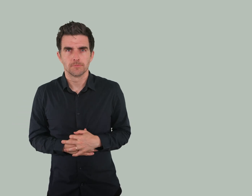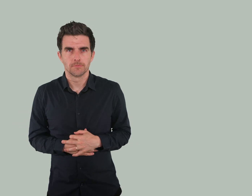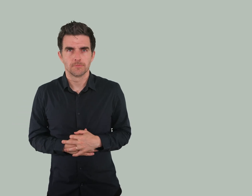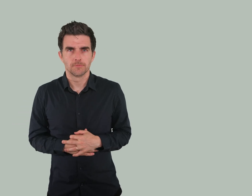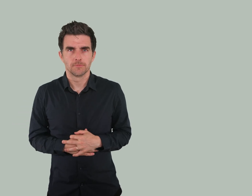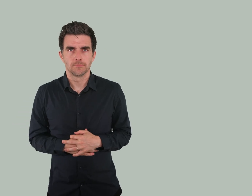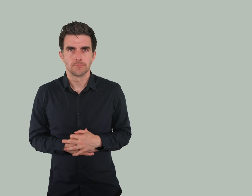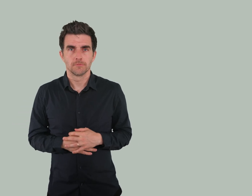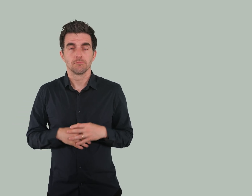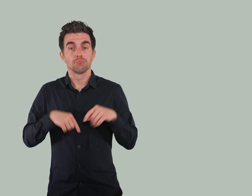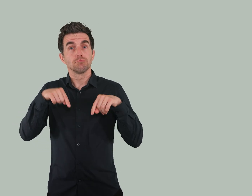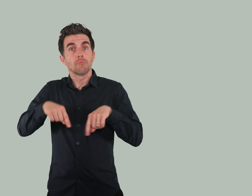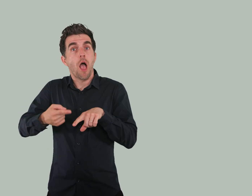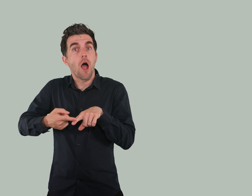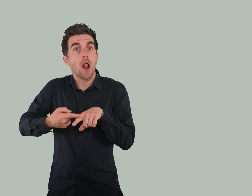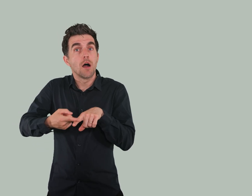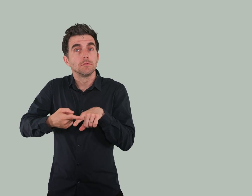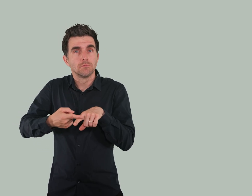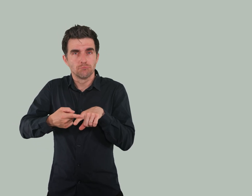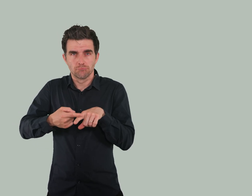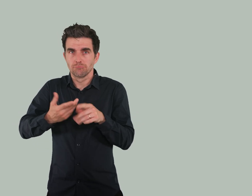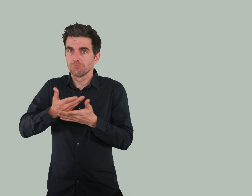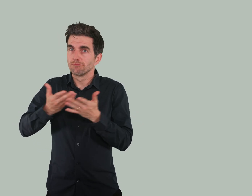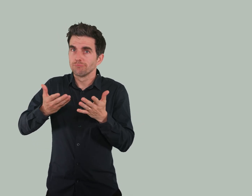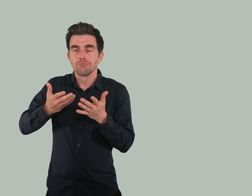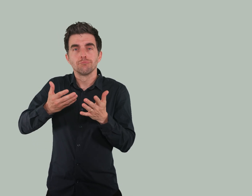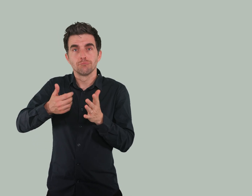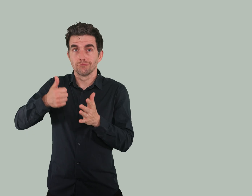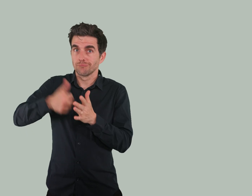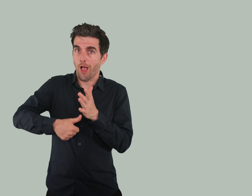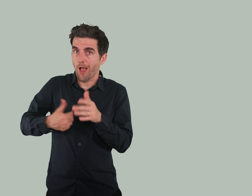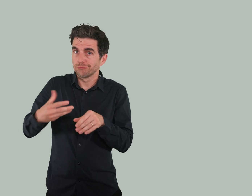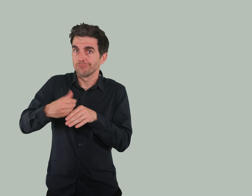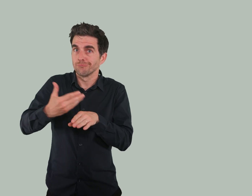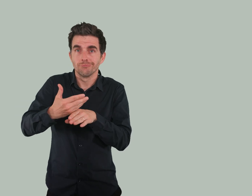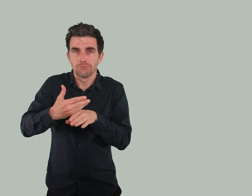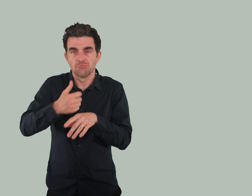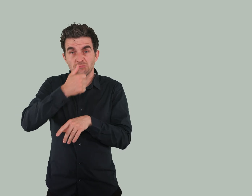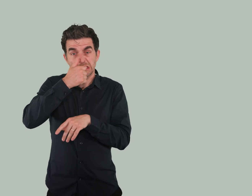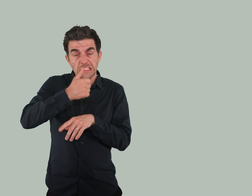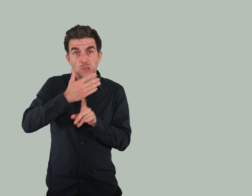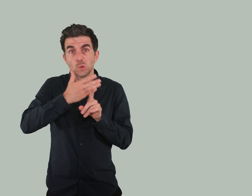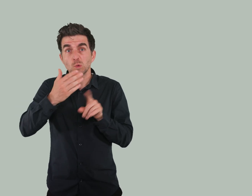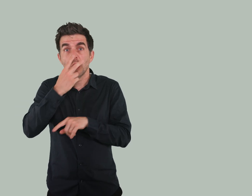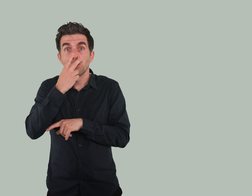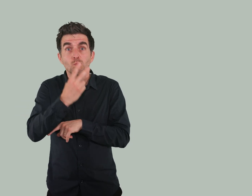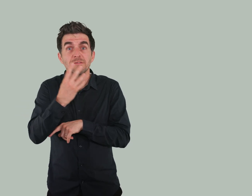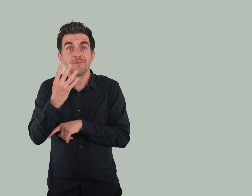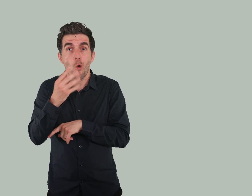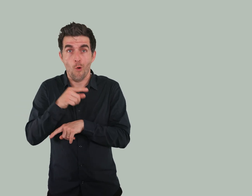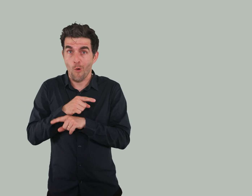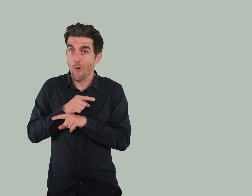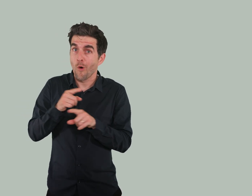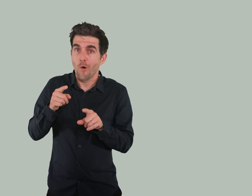248. In England, starts for 16- to 24-year-olds